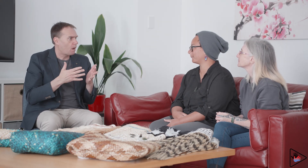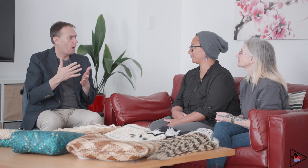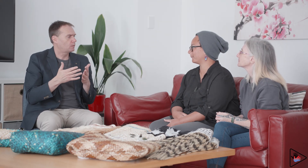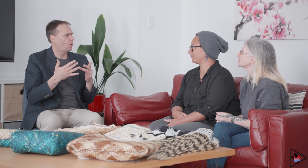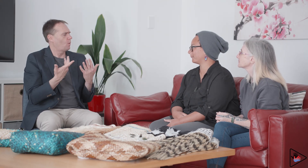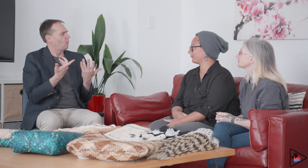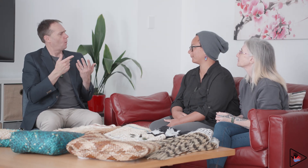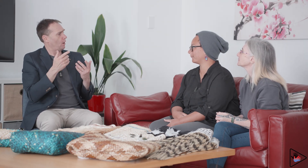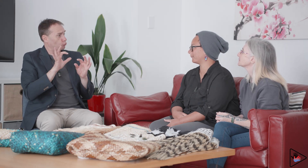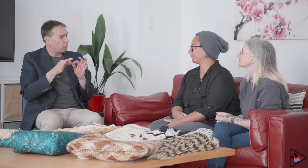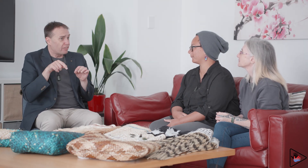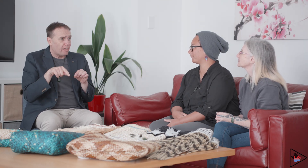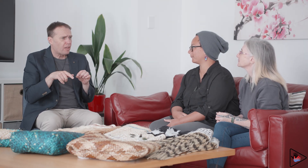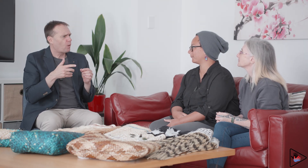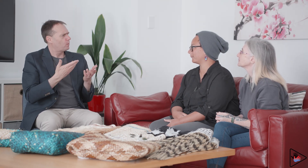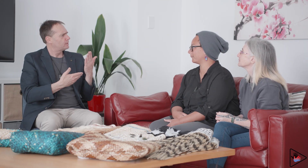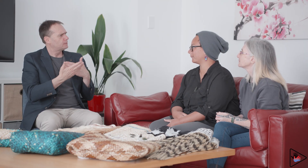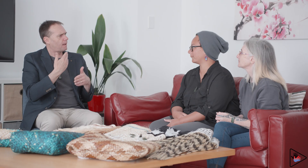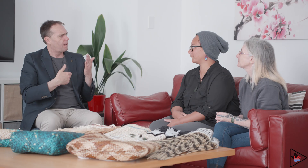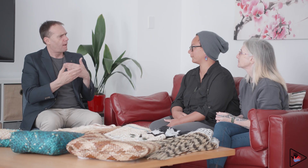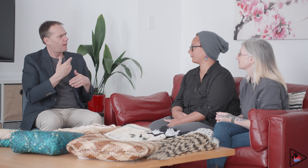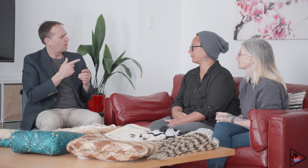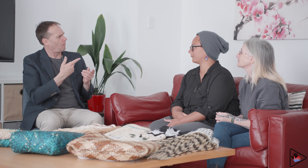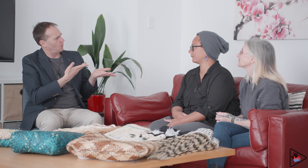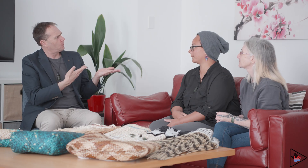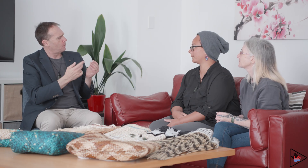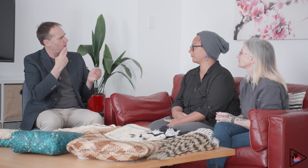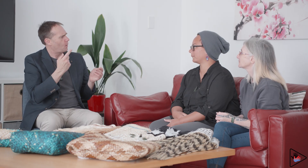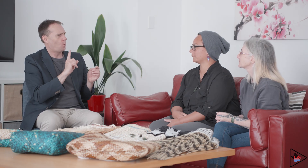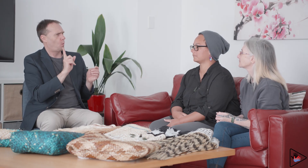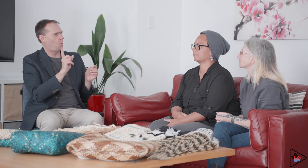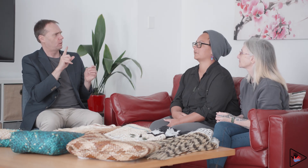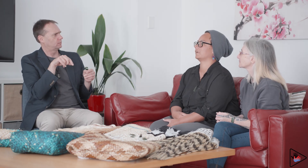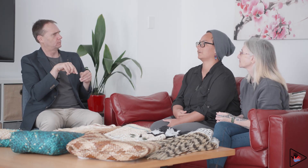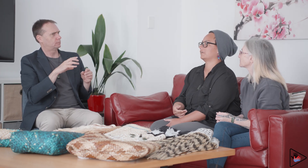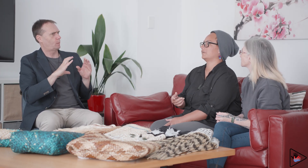or developing new signs or working with an interpreter? Ngawaiata, can you tell us a bit about